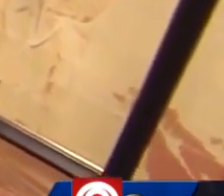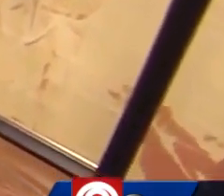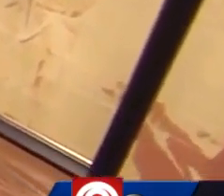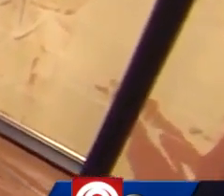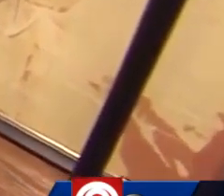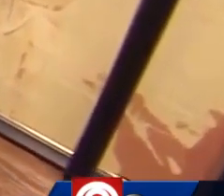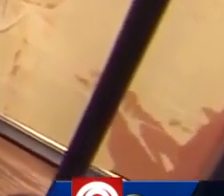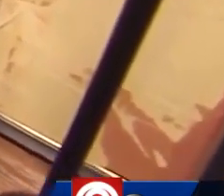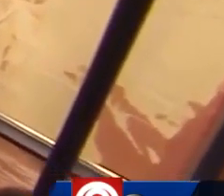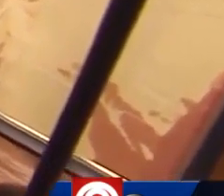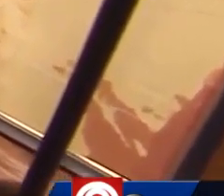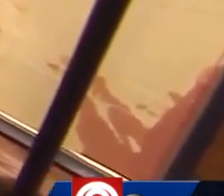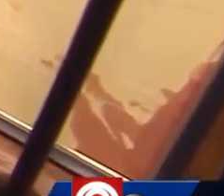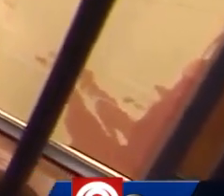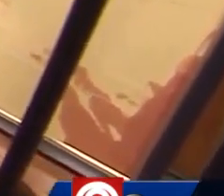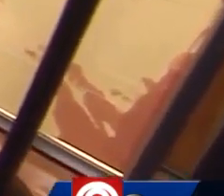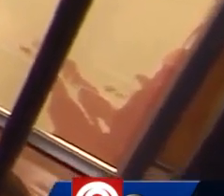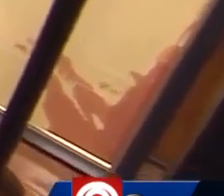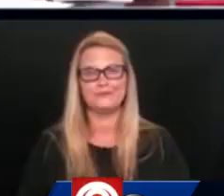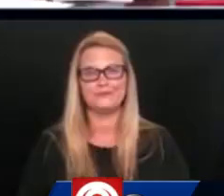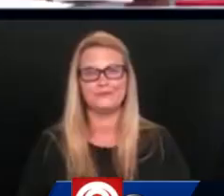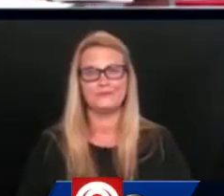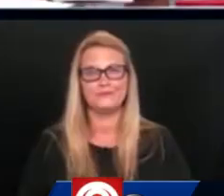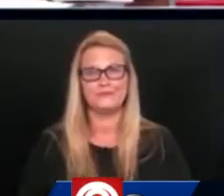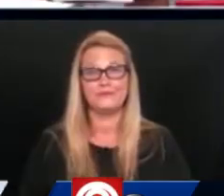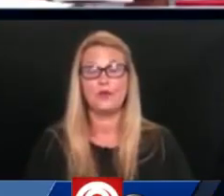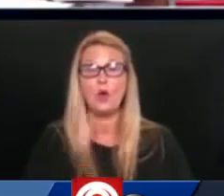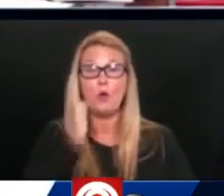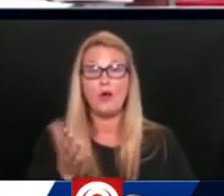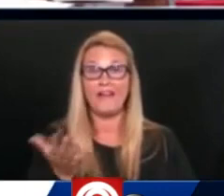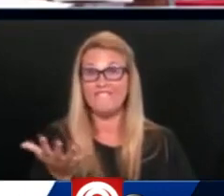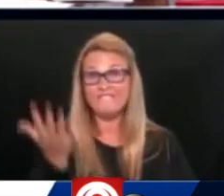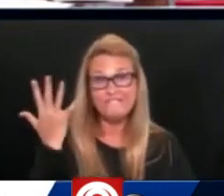STATES ARE BOOSTING THEIR INCENTIVE PROGRSAM WEST VIRGINIA